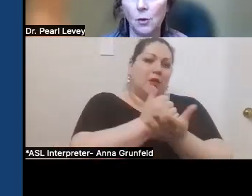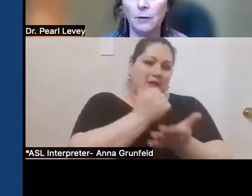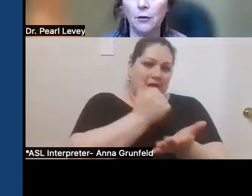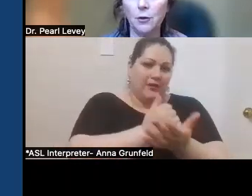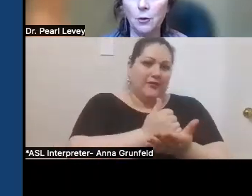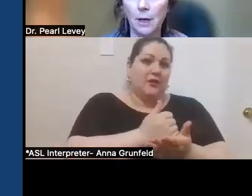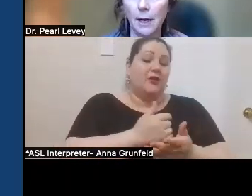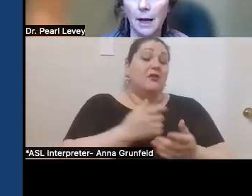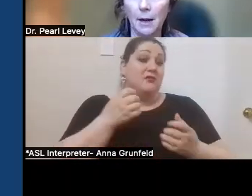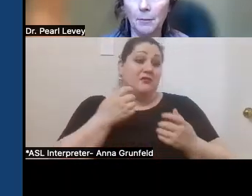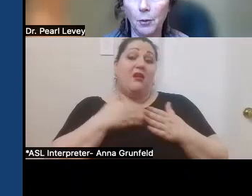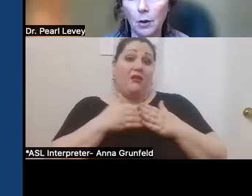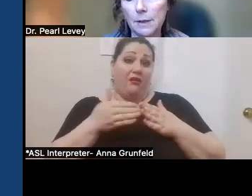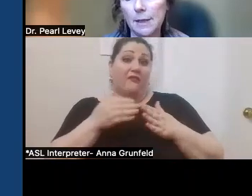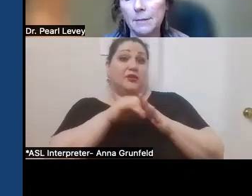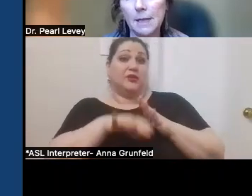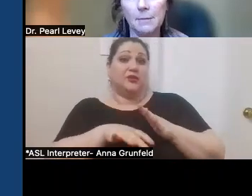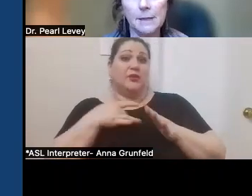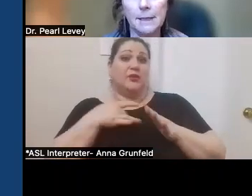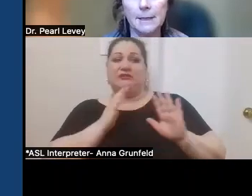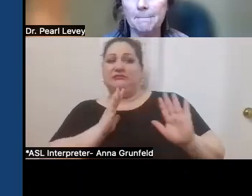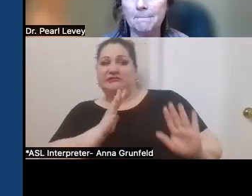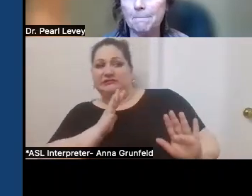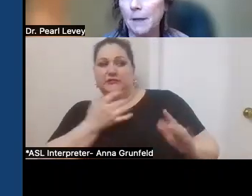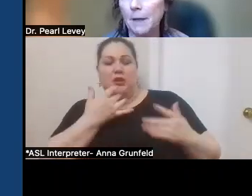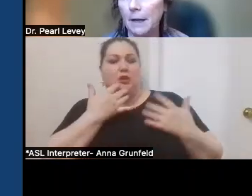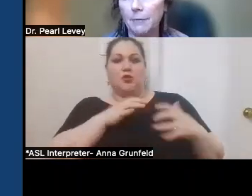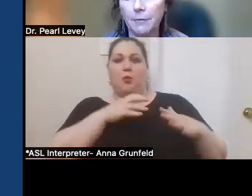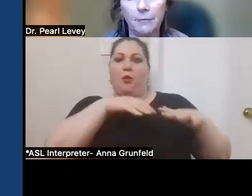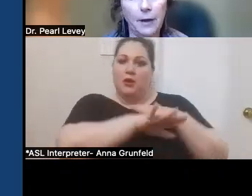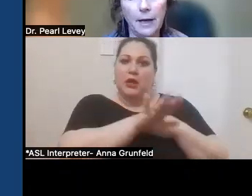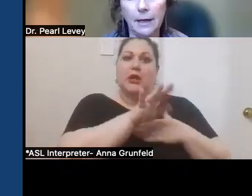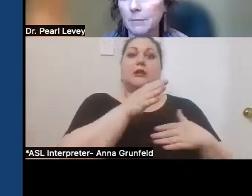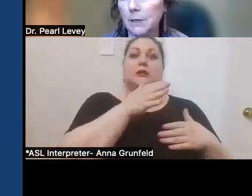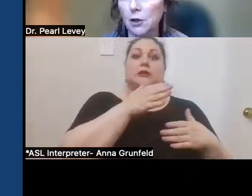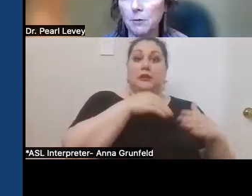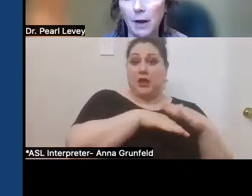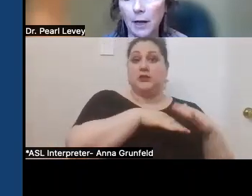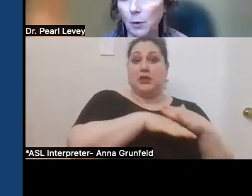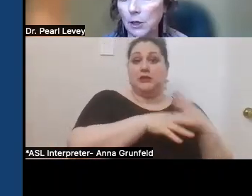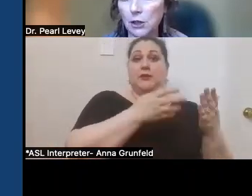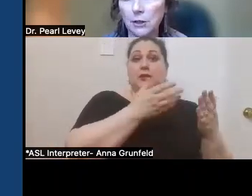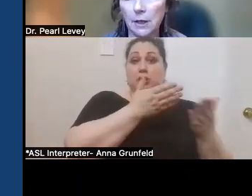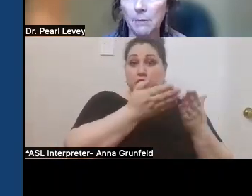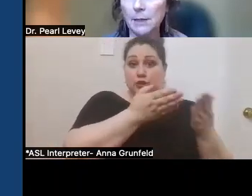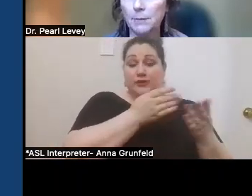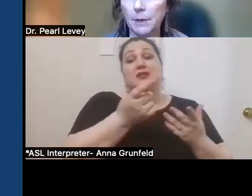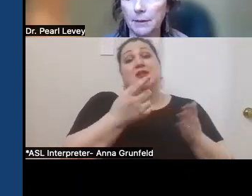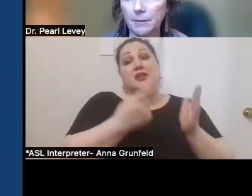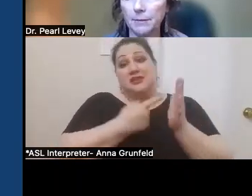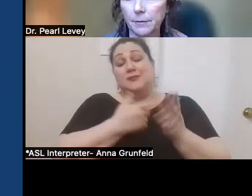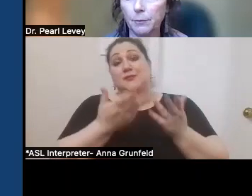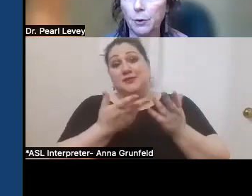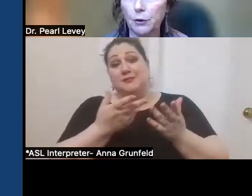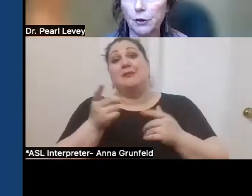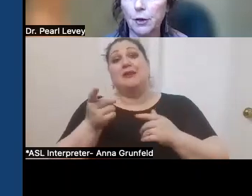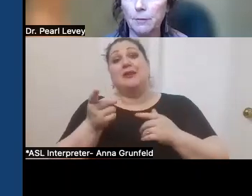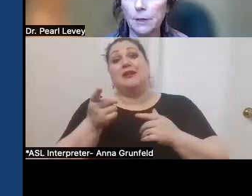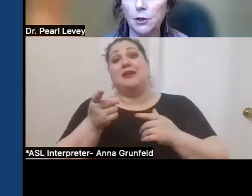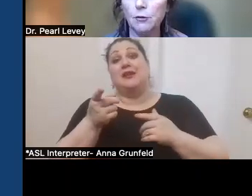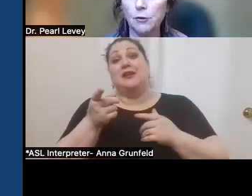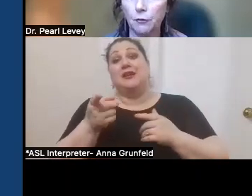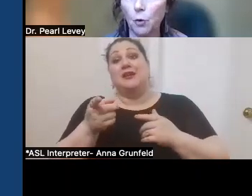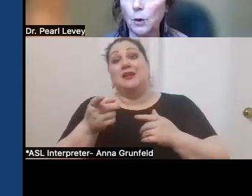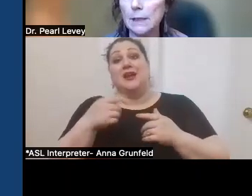quite a few prods sometimes failing midterm evaluation that might push a student forward.